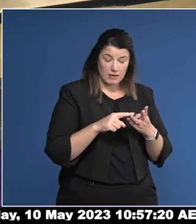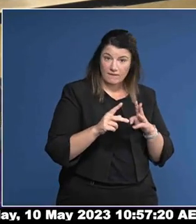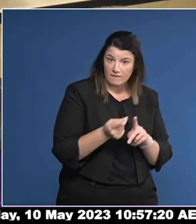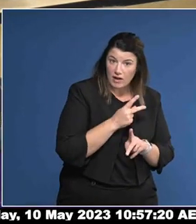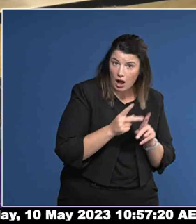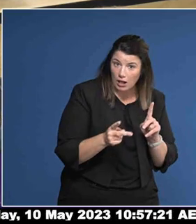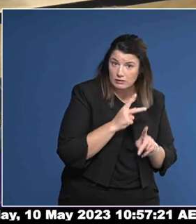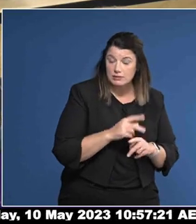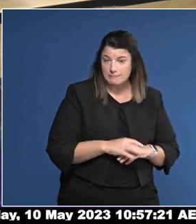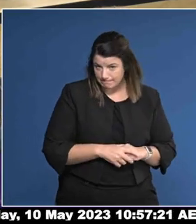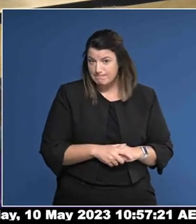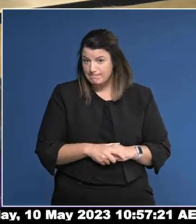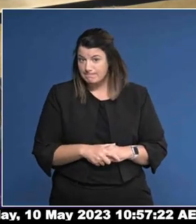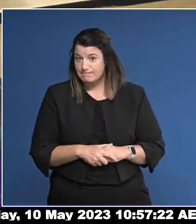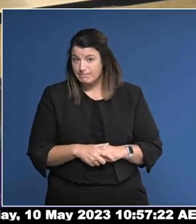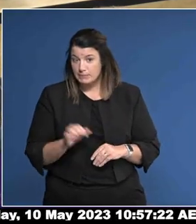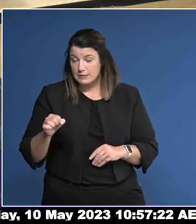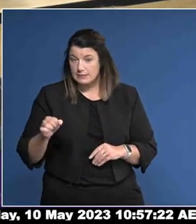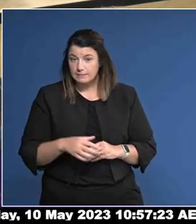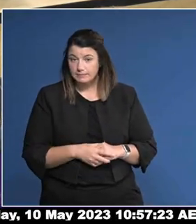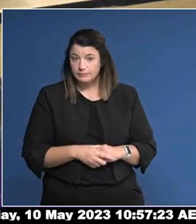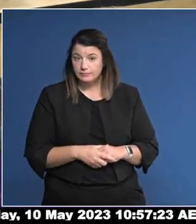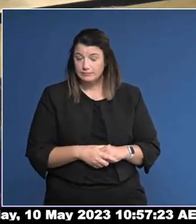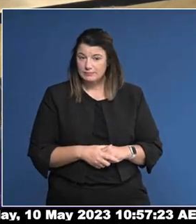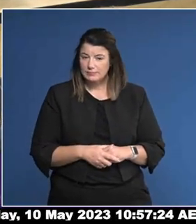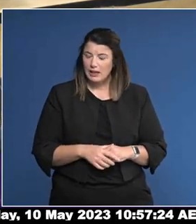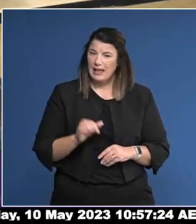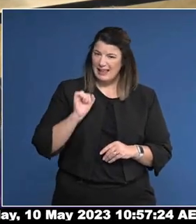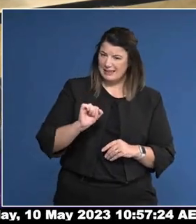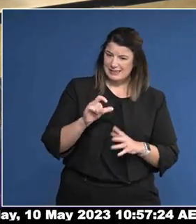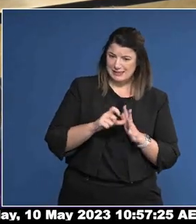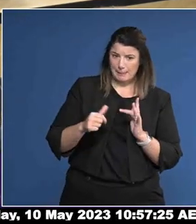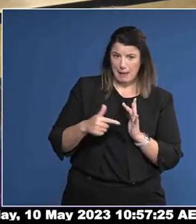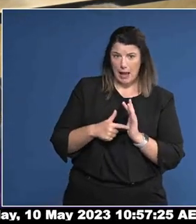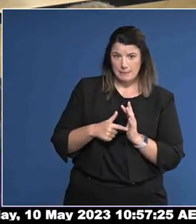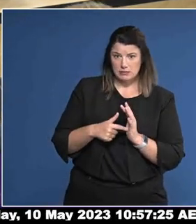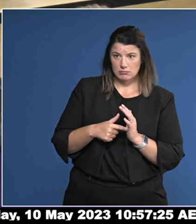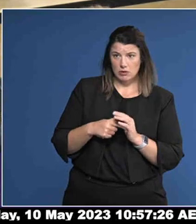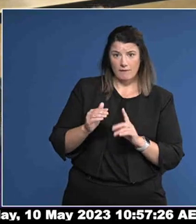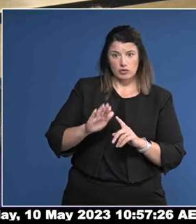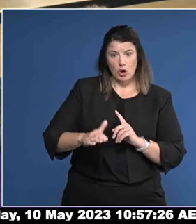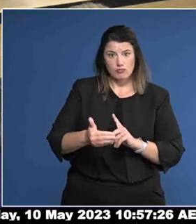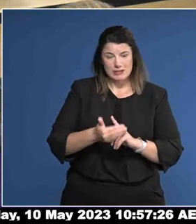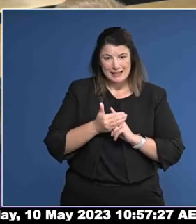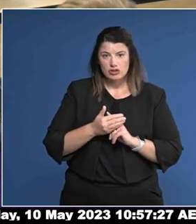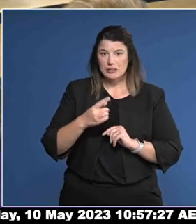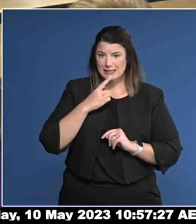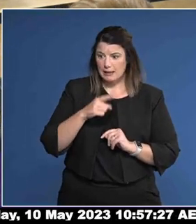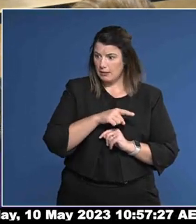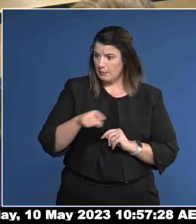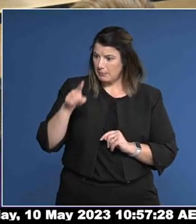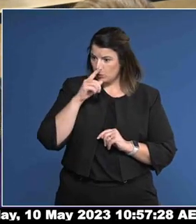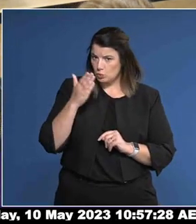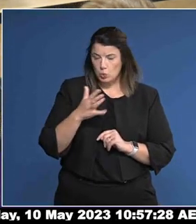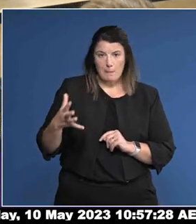And the department relies, doesn't it, on mandatory reporters to allow them to